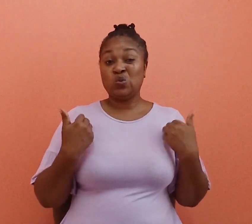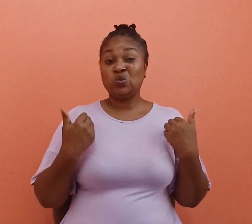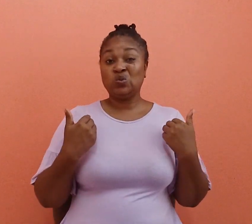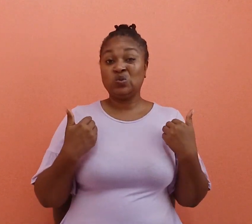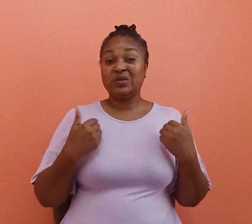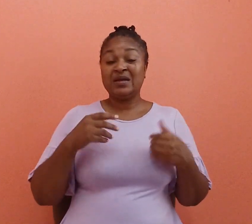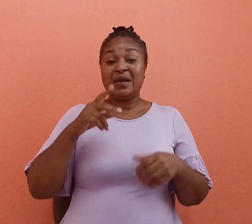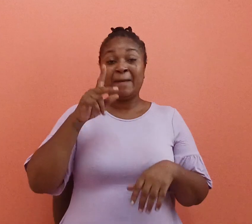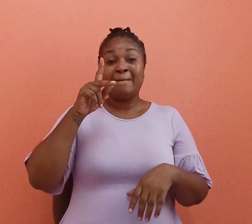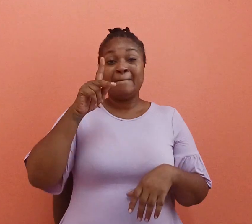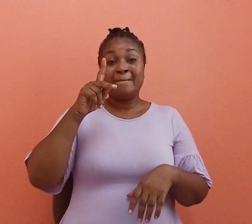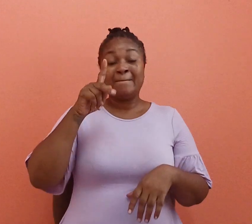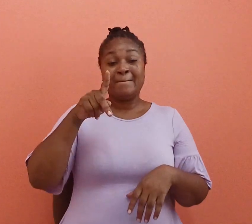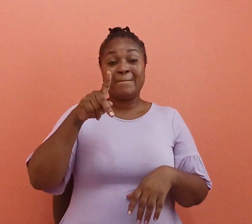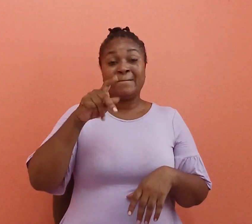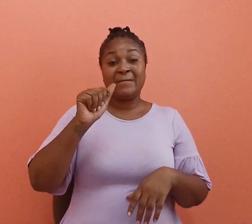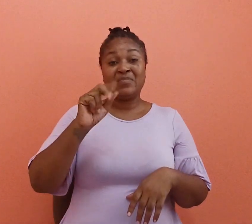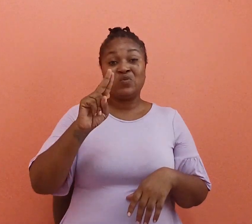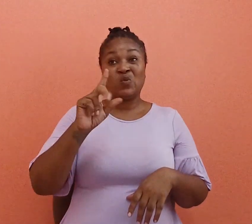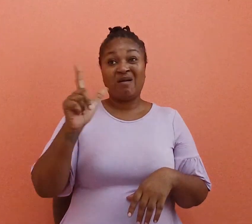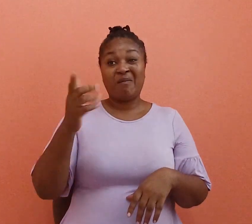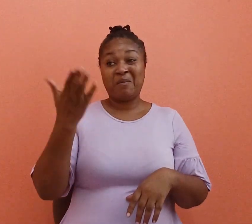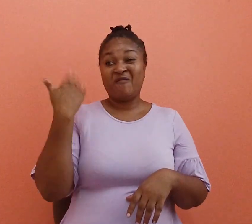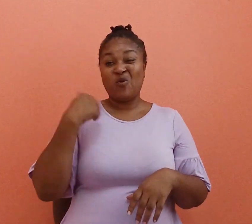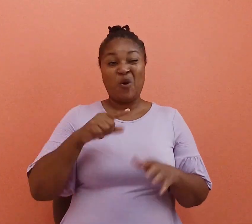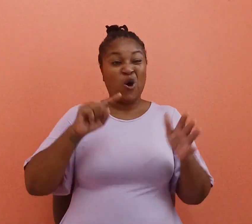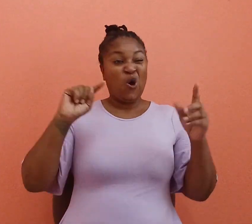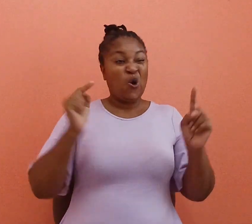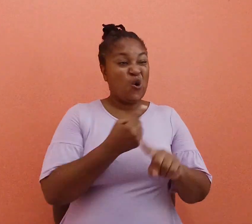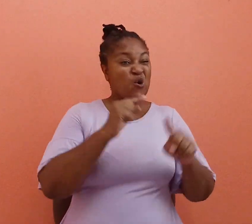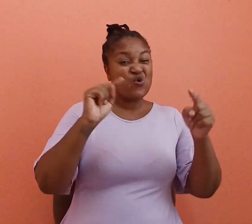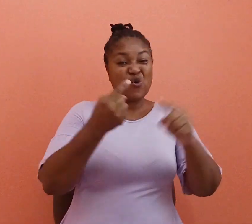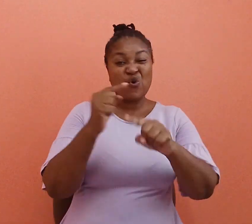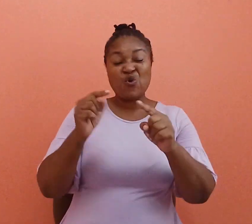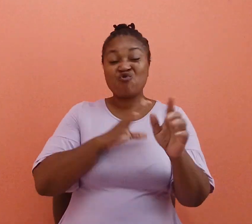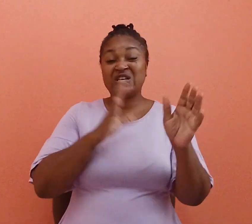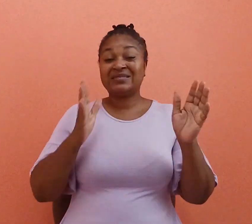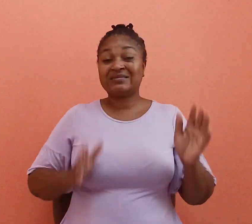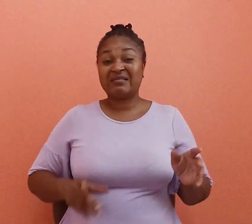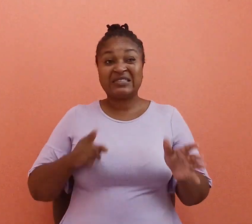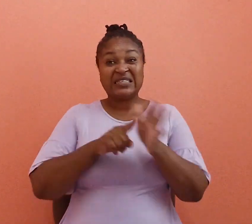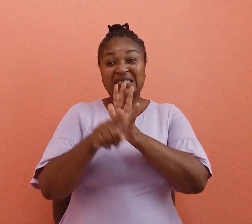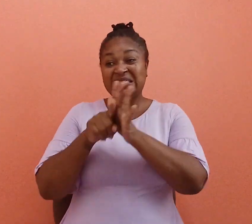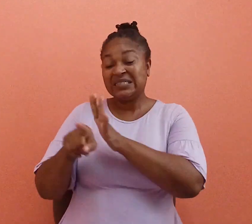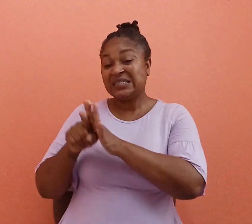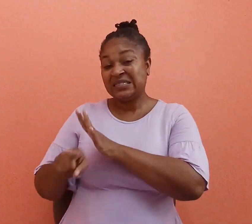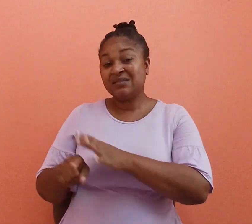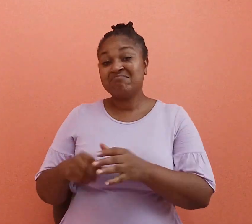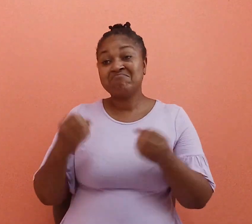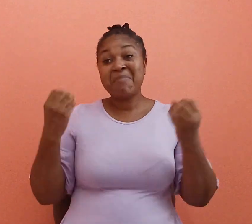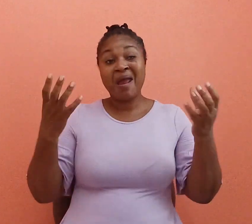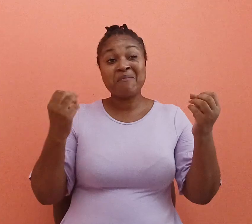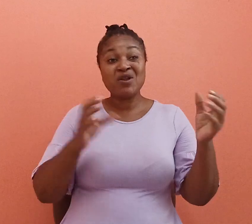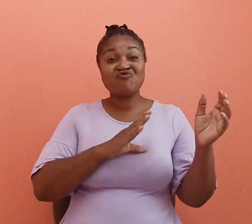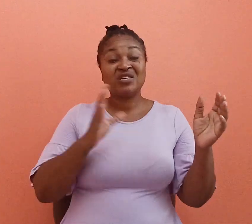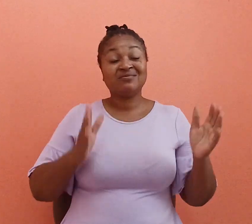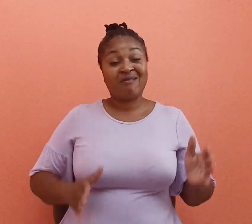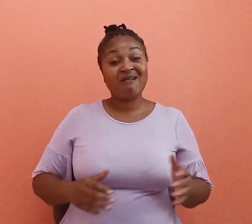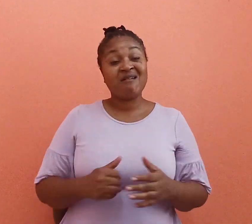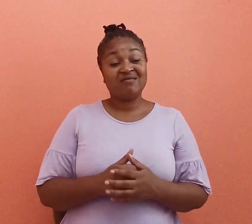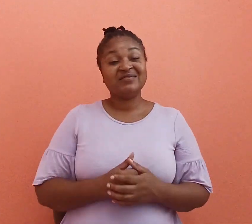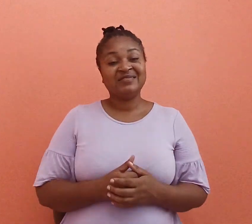Paul used to hurt Christians.